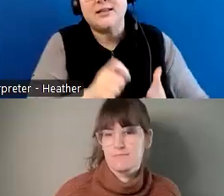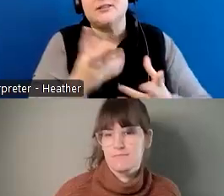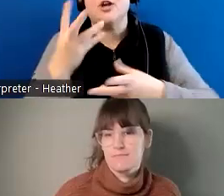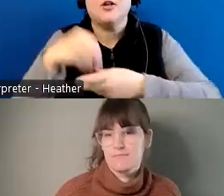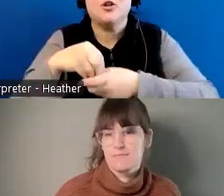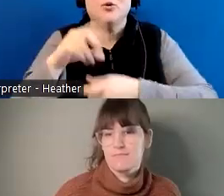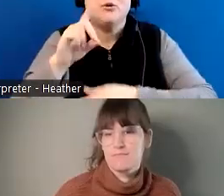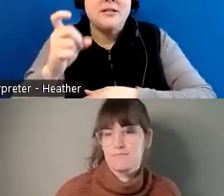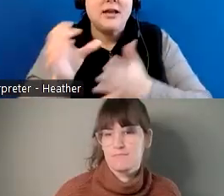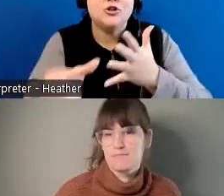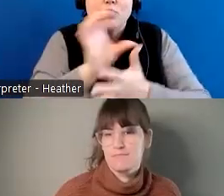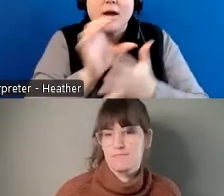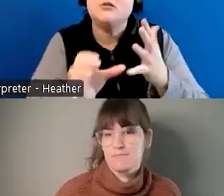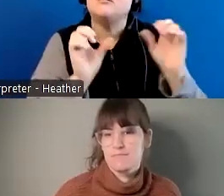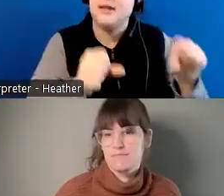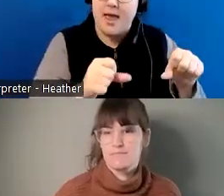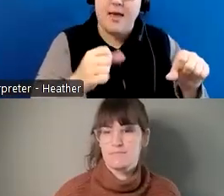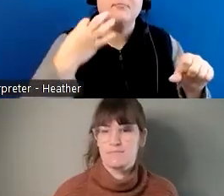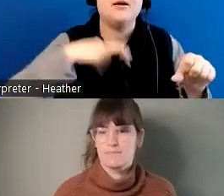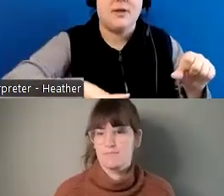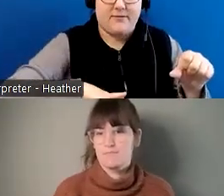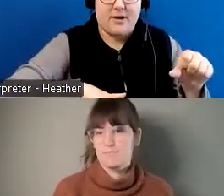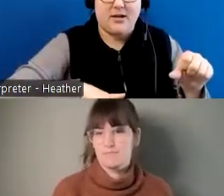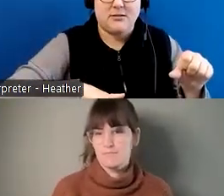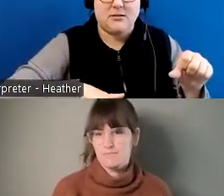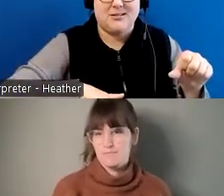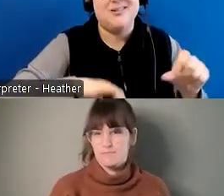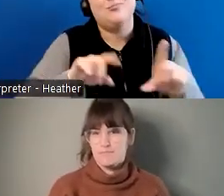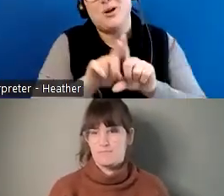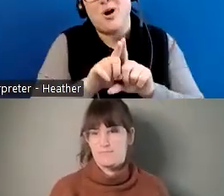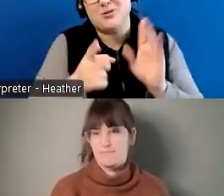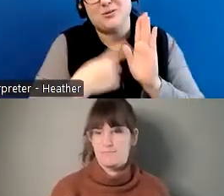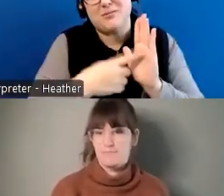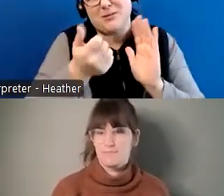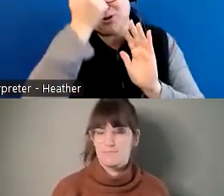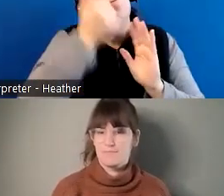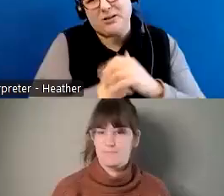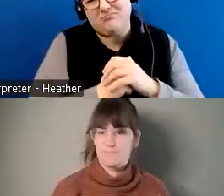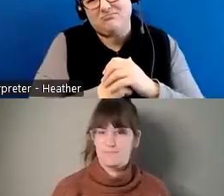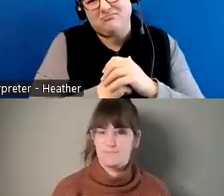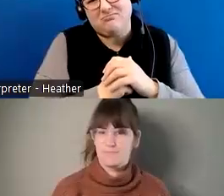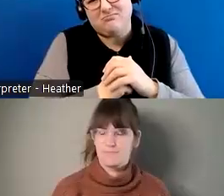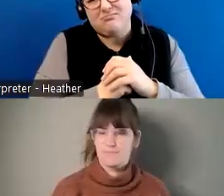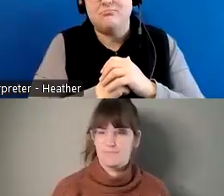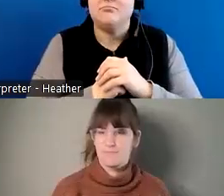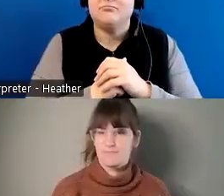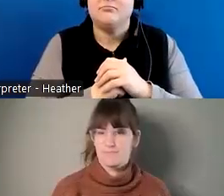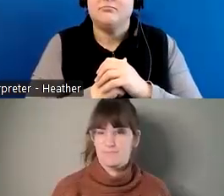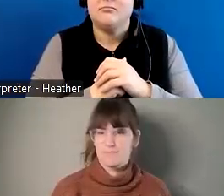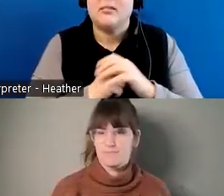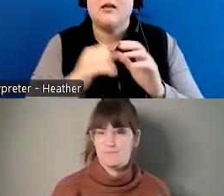be very useful and to an extreme stupid the if we think about what's different what are